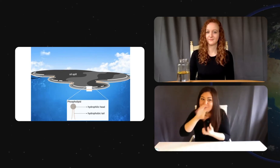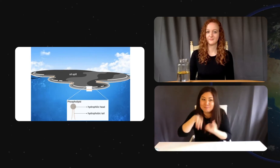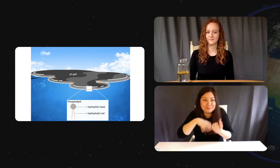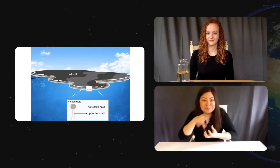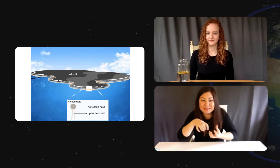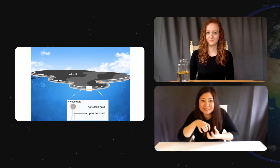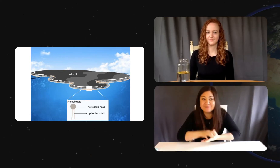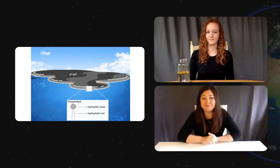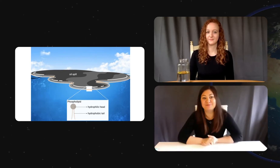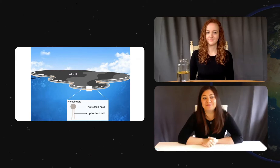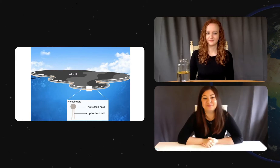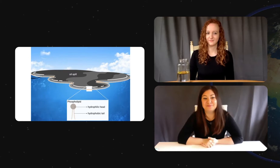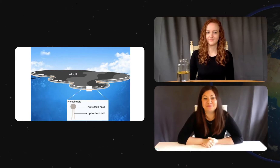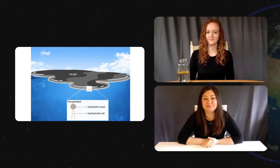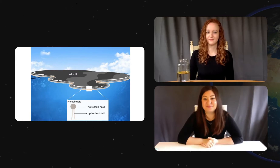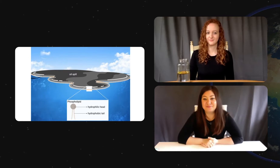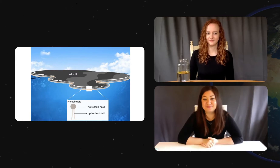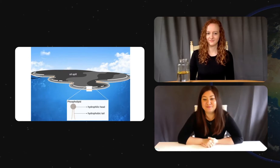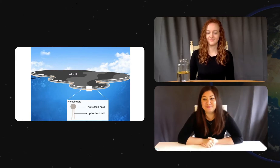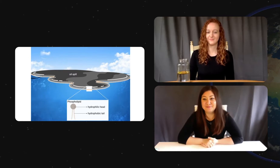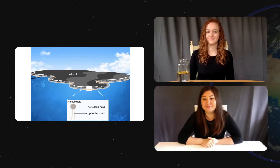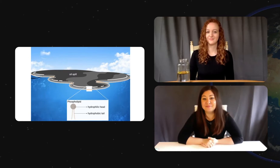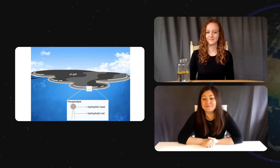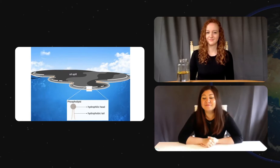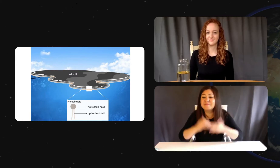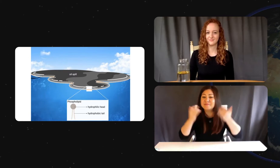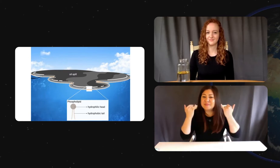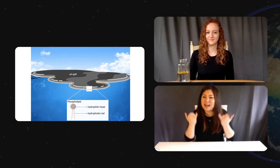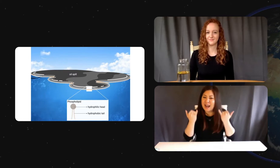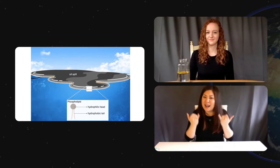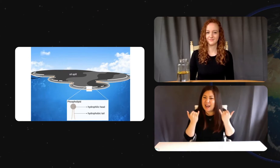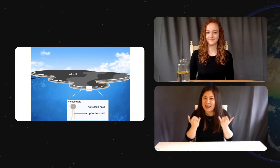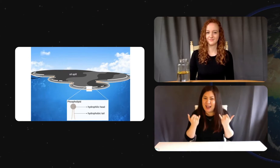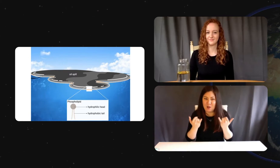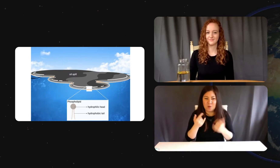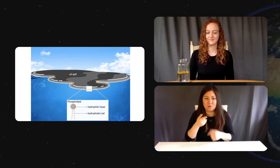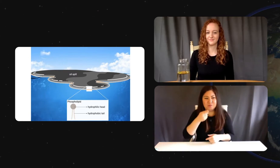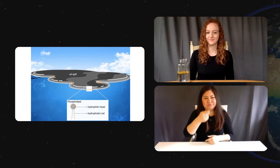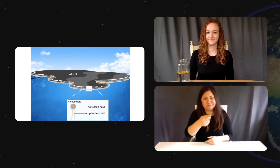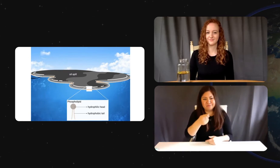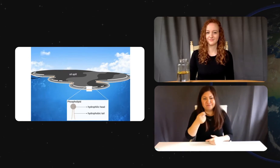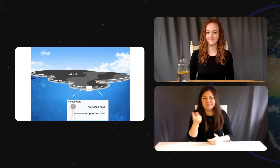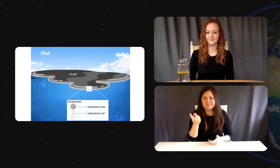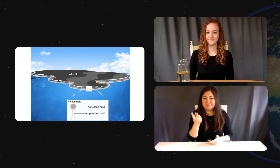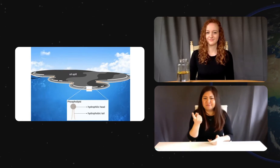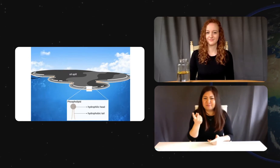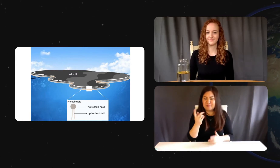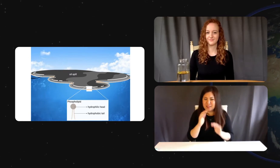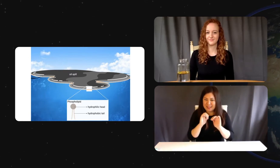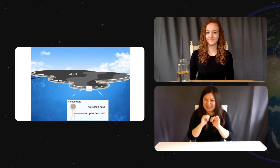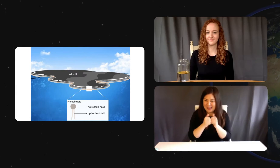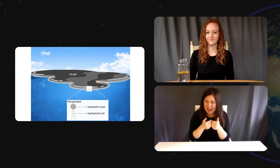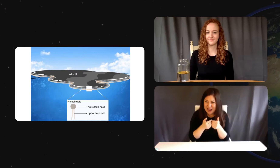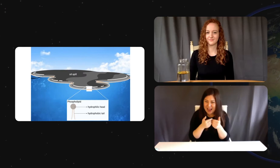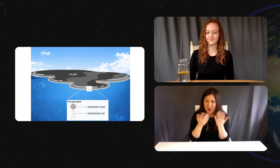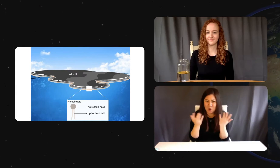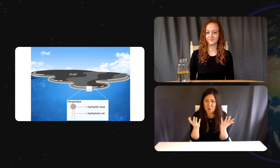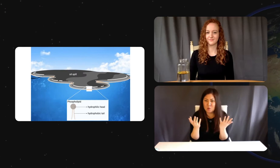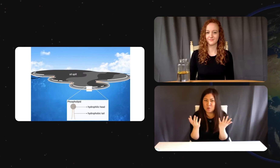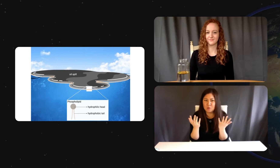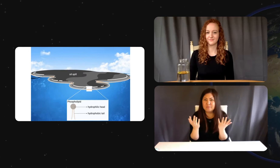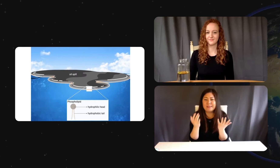When that happens, the oil and water don't mix because they repel each other.